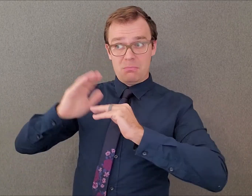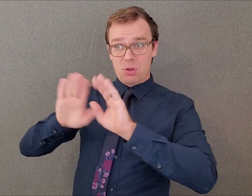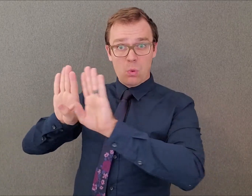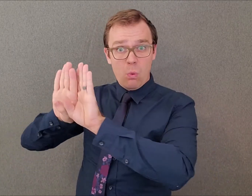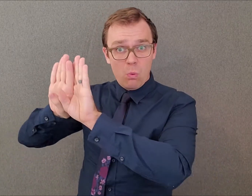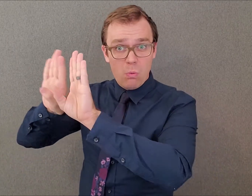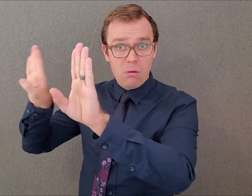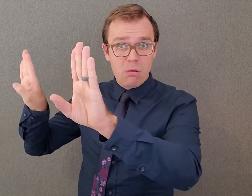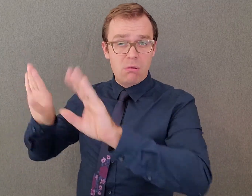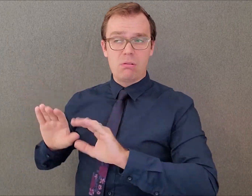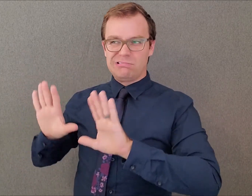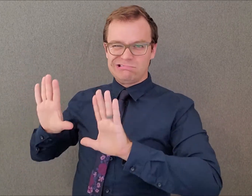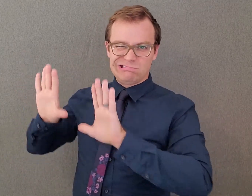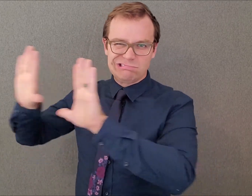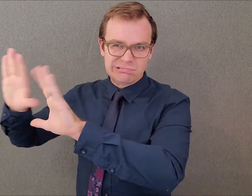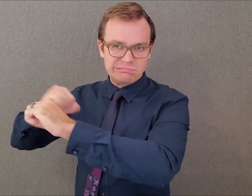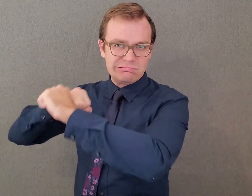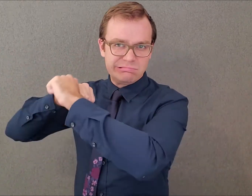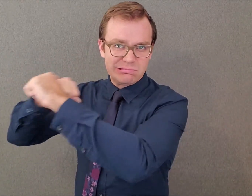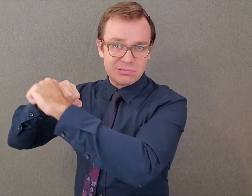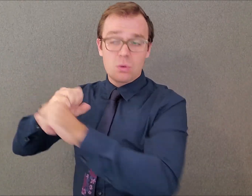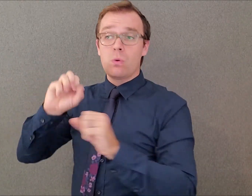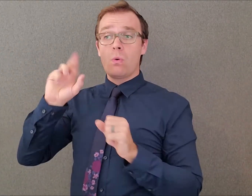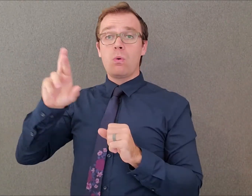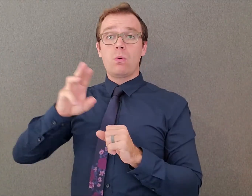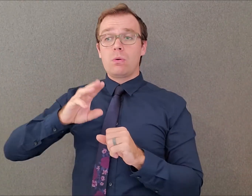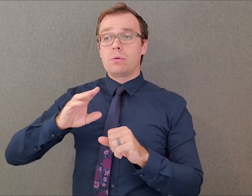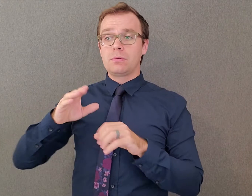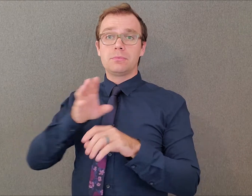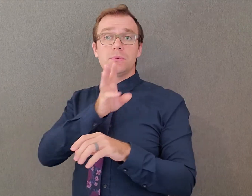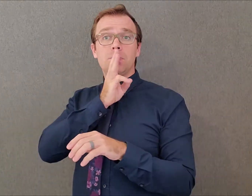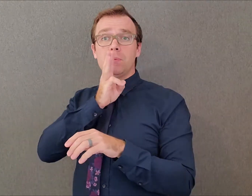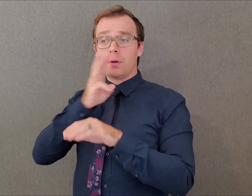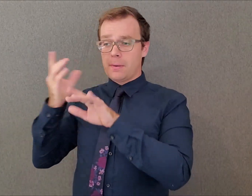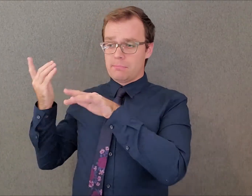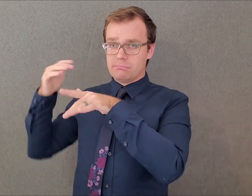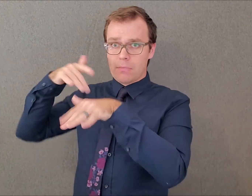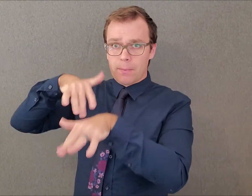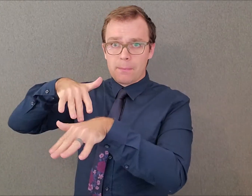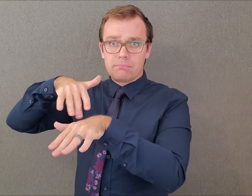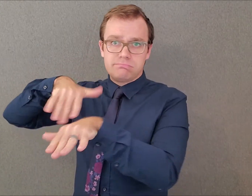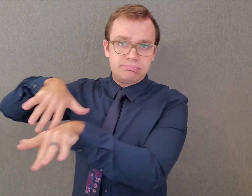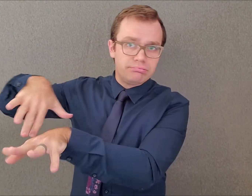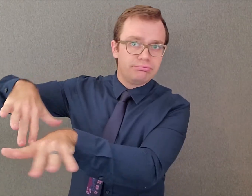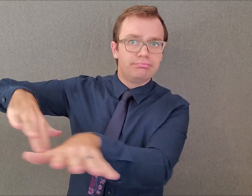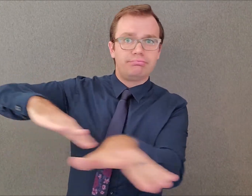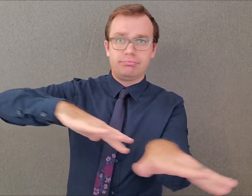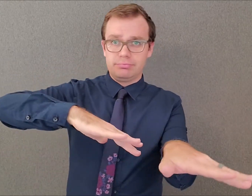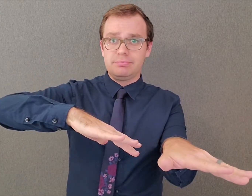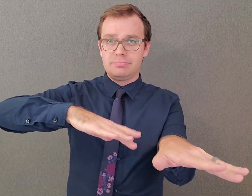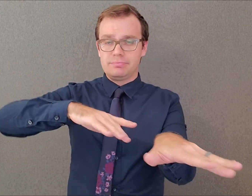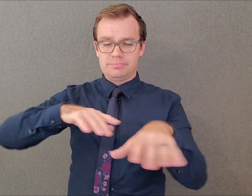building retaining walls, or building channels to direct flow around buildings.